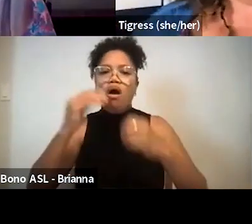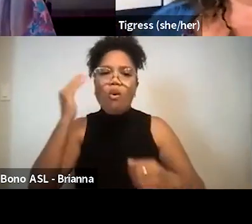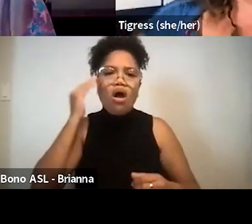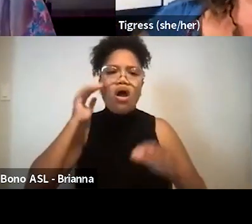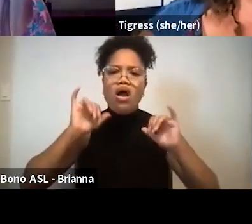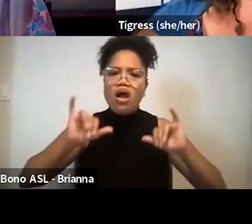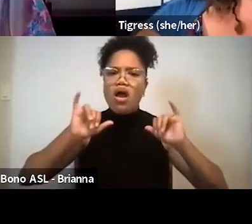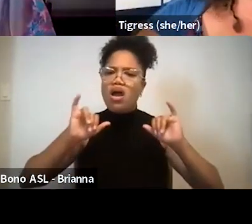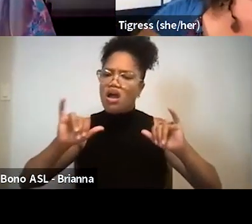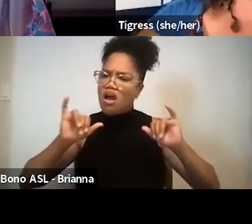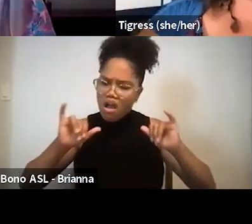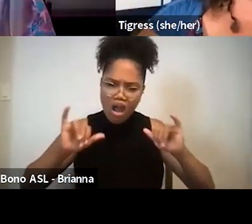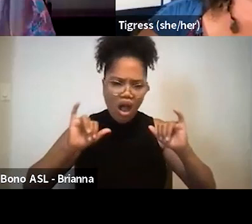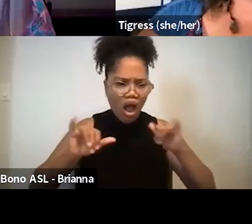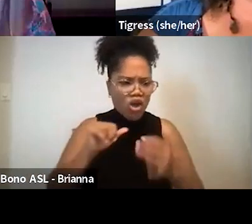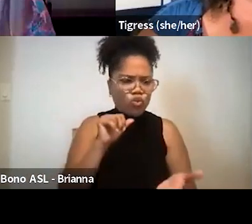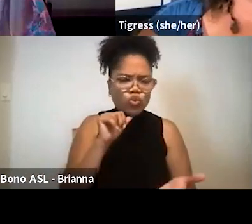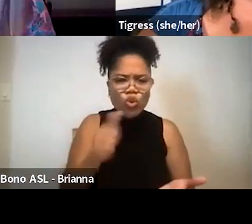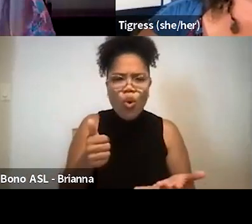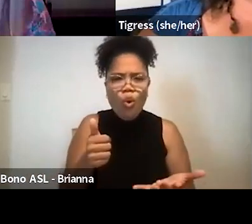that maybe they have never taken the time to think about before.